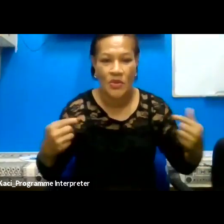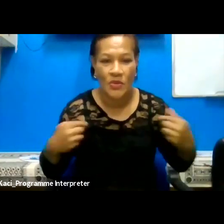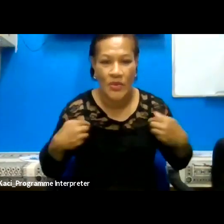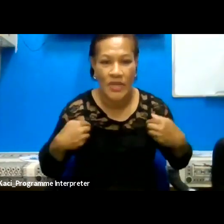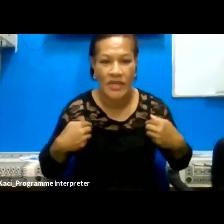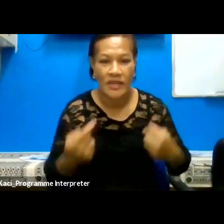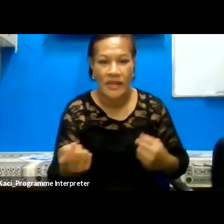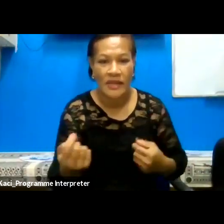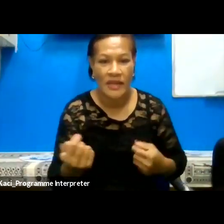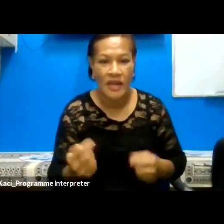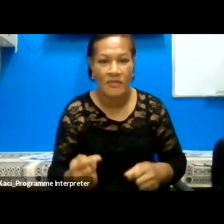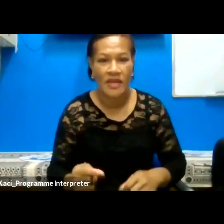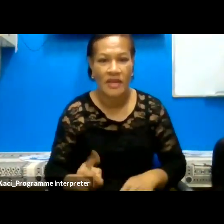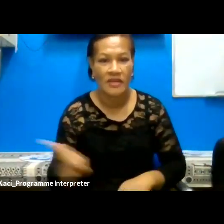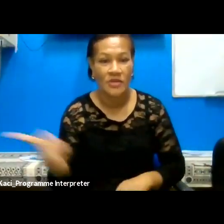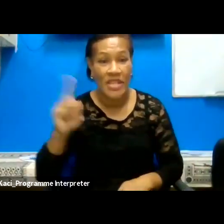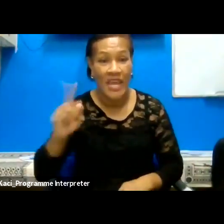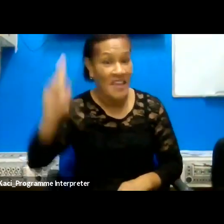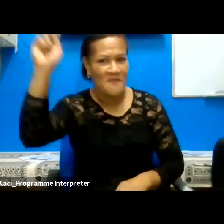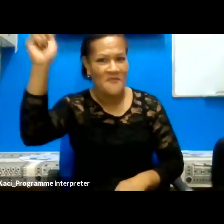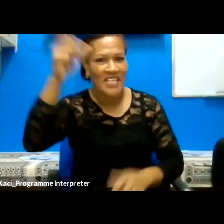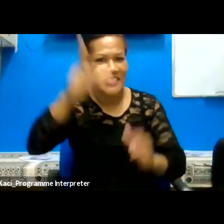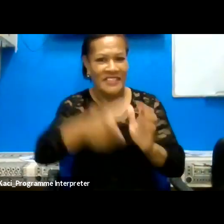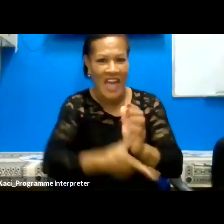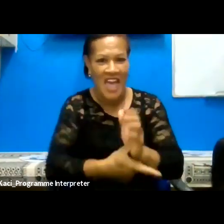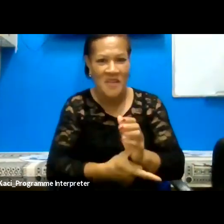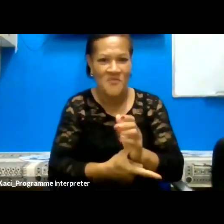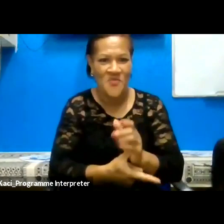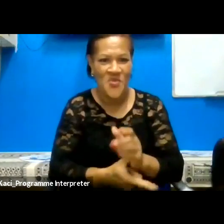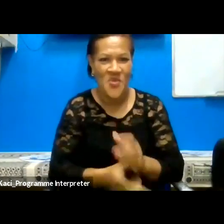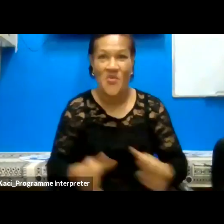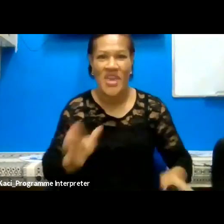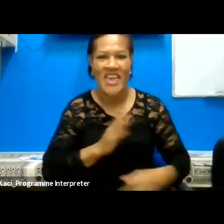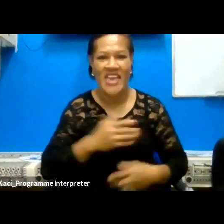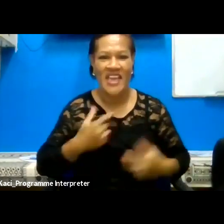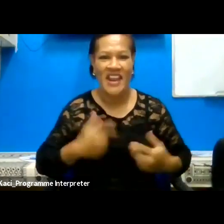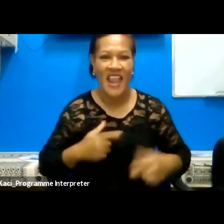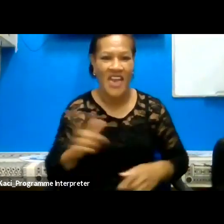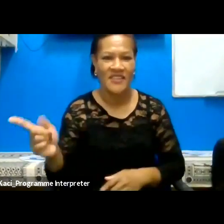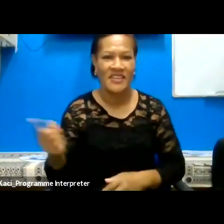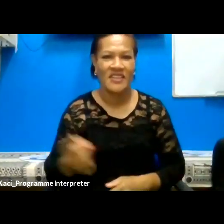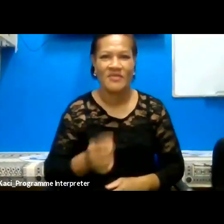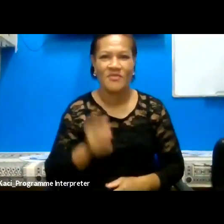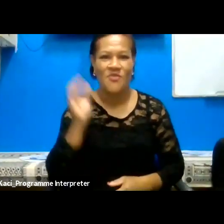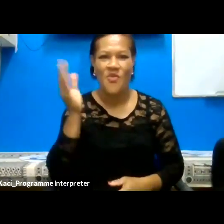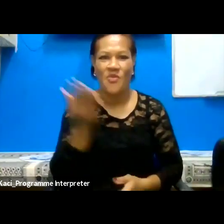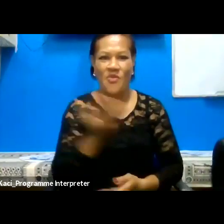organizing this and I wish a very happy International Day of